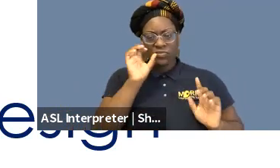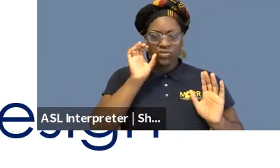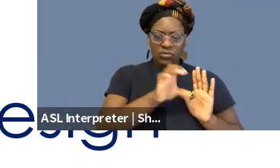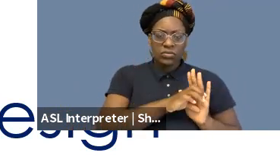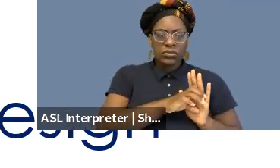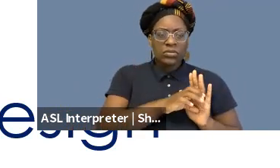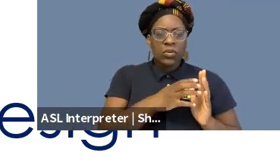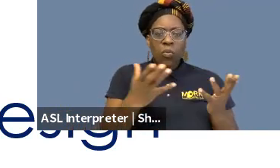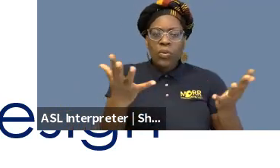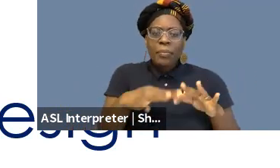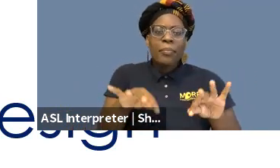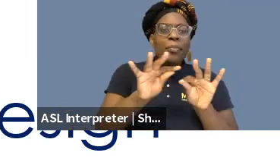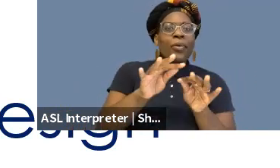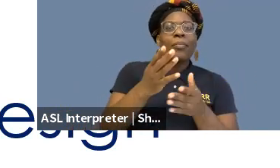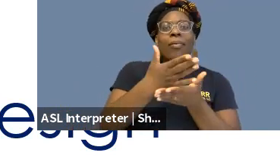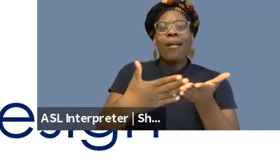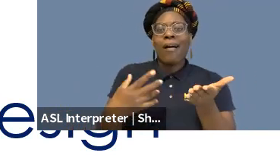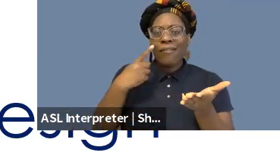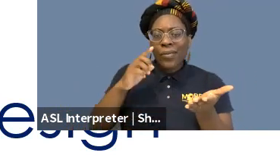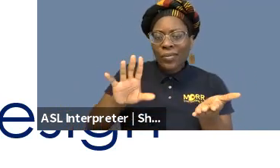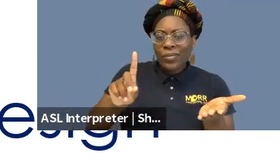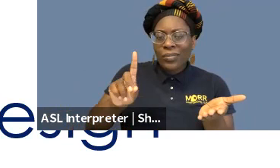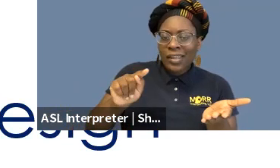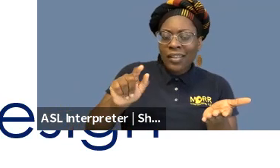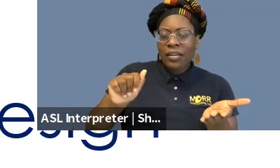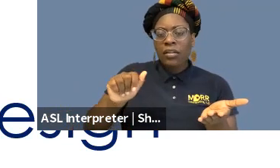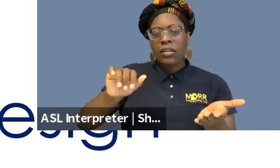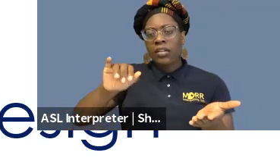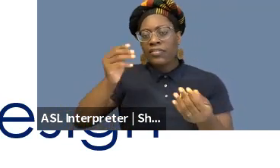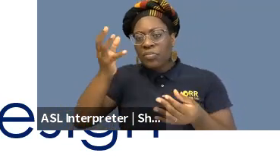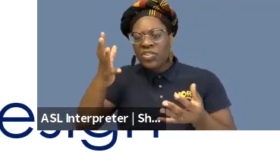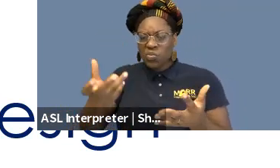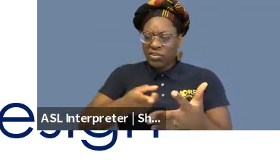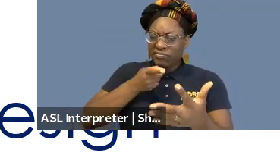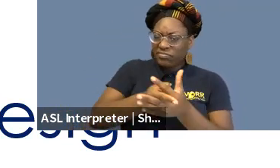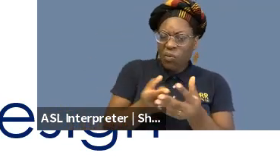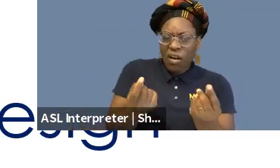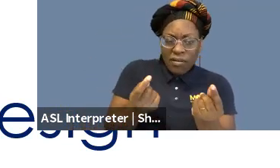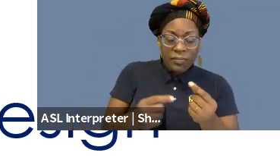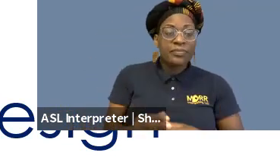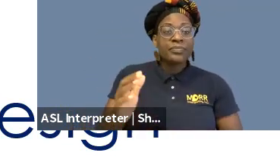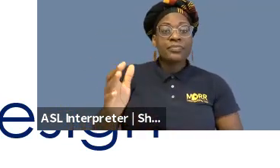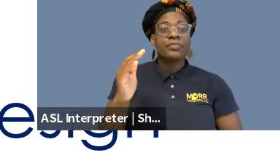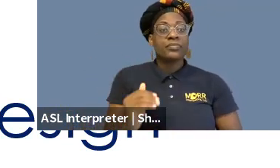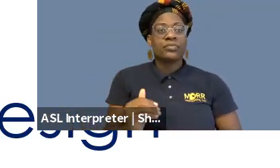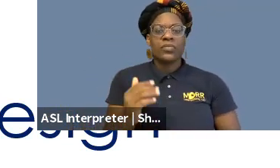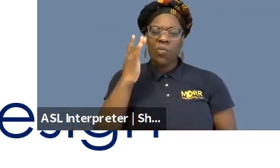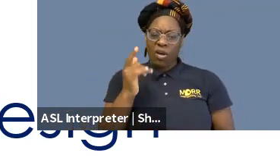images x and y together? ? In what ways are they related? ? Why did you choose this color scheme for your project?